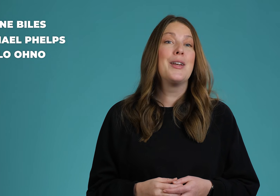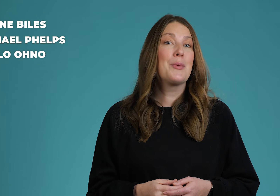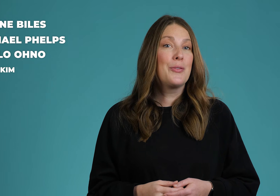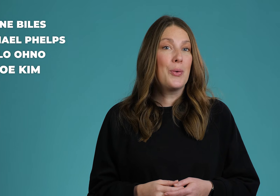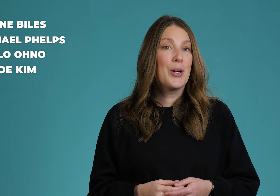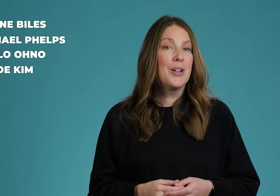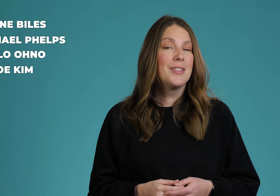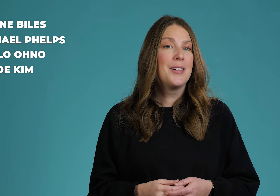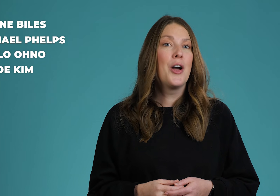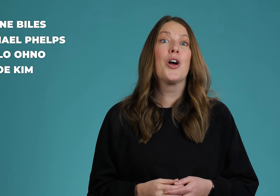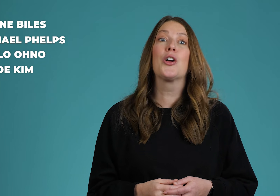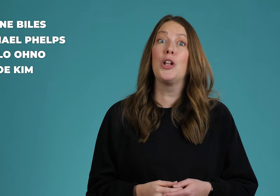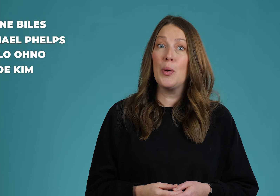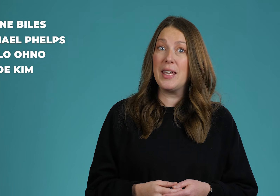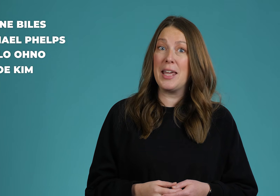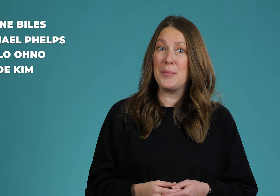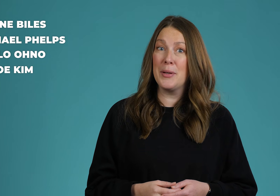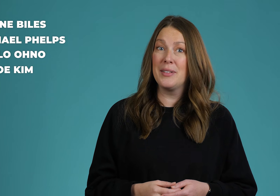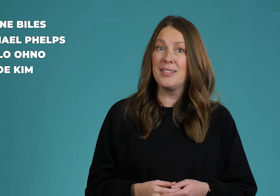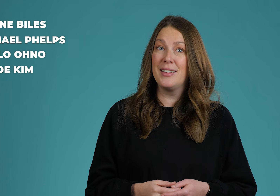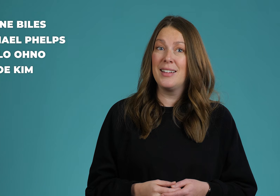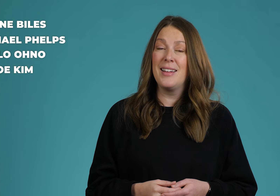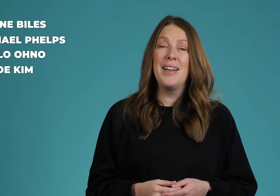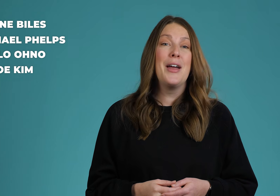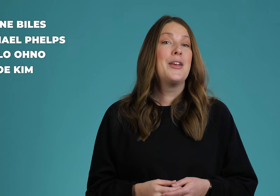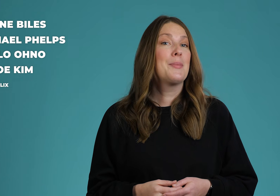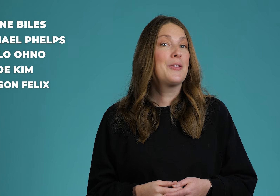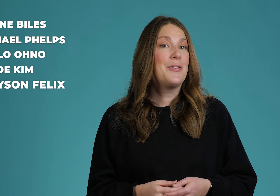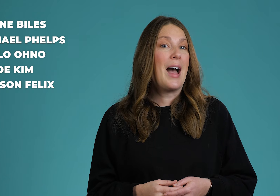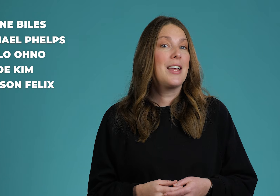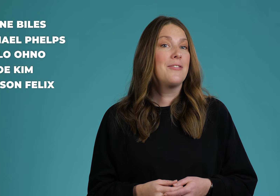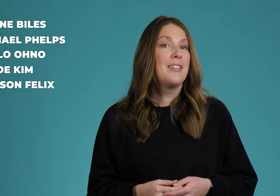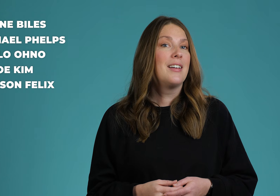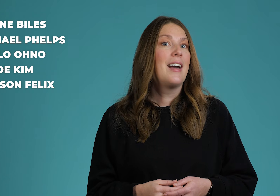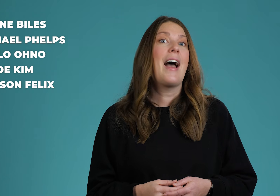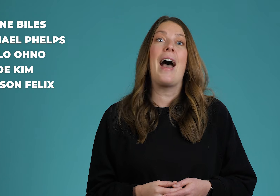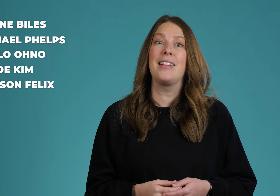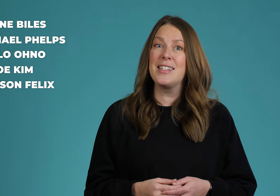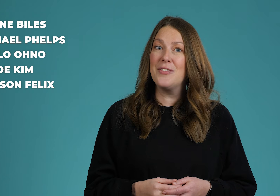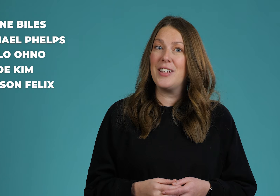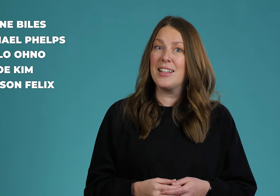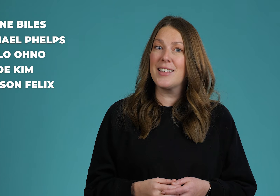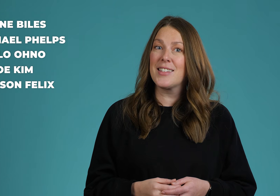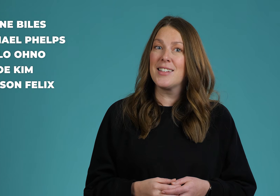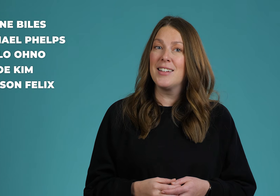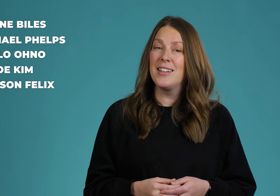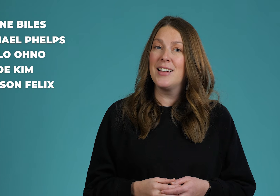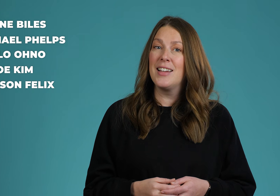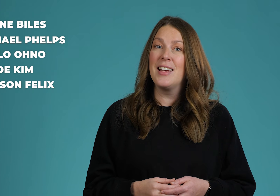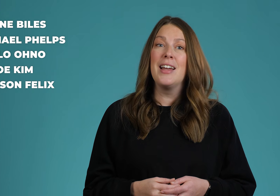Number four, Chloe Kim. Number five Allyson Felix.